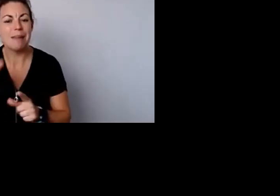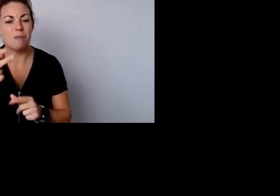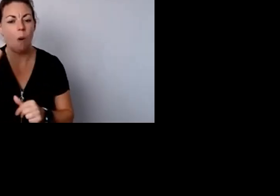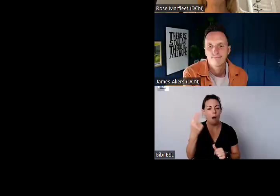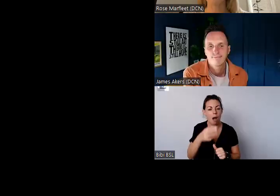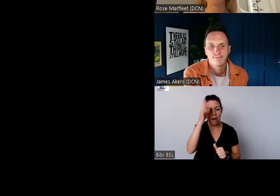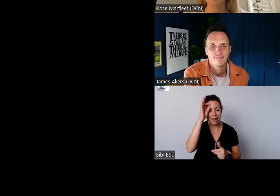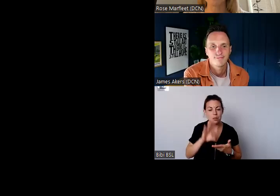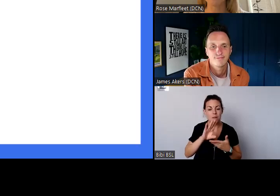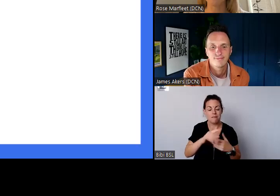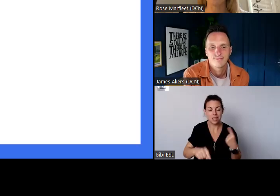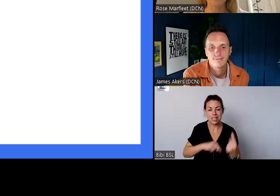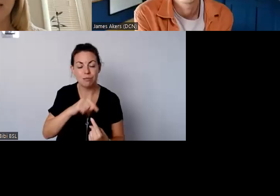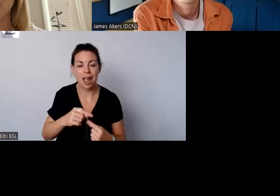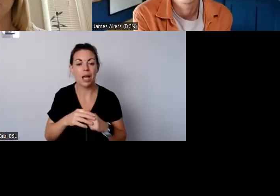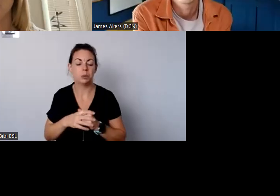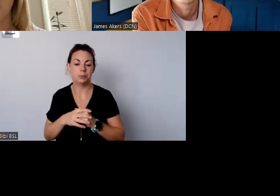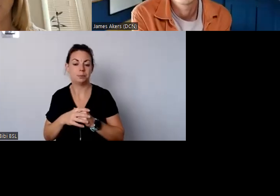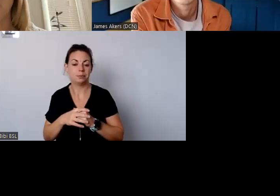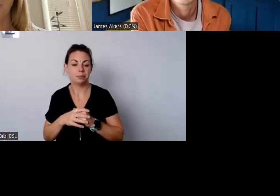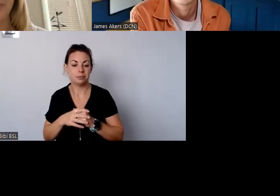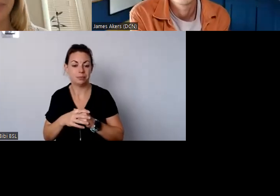Hopefully, we'll see an entry from you.